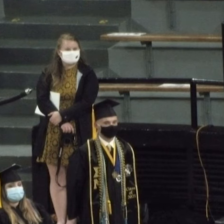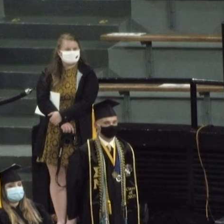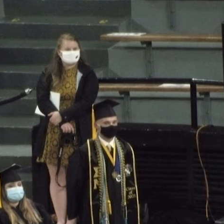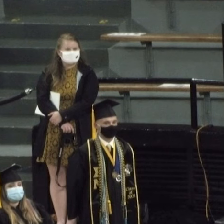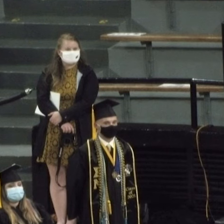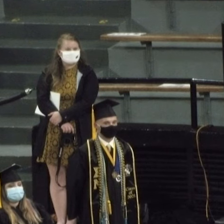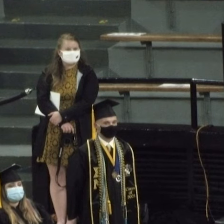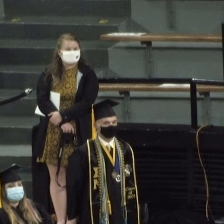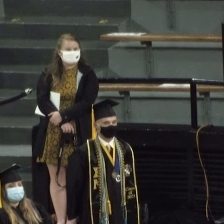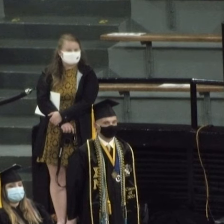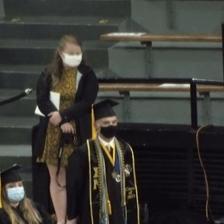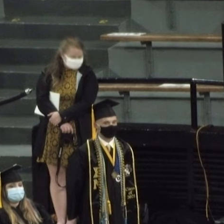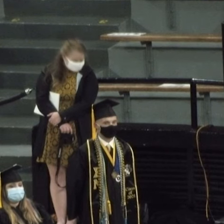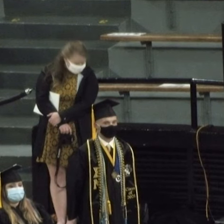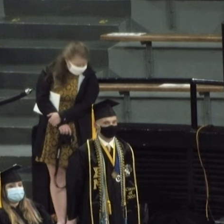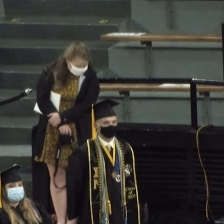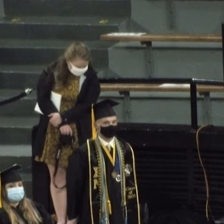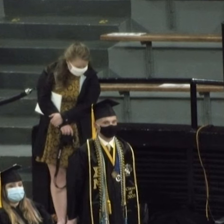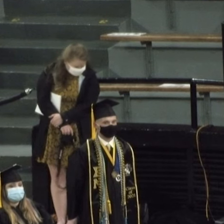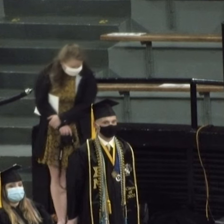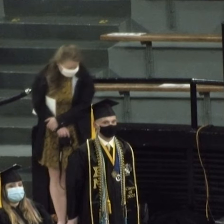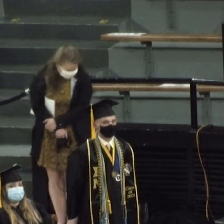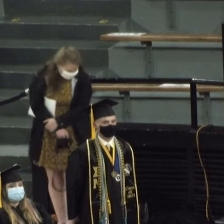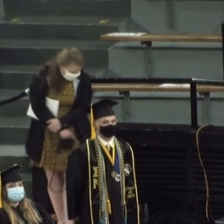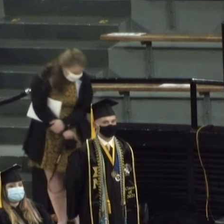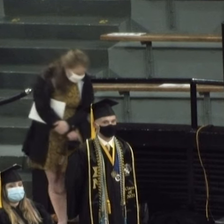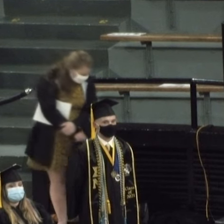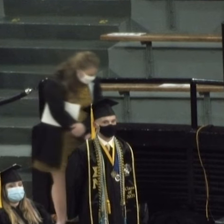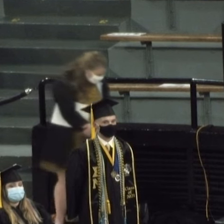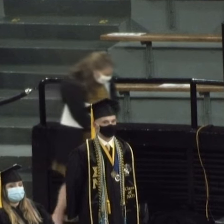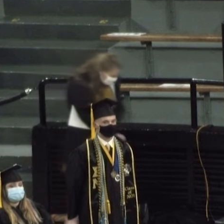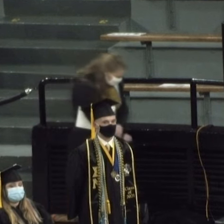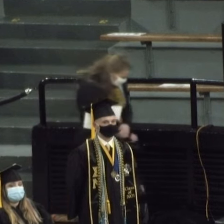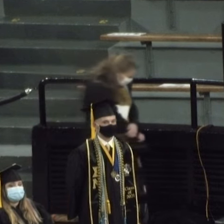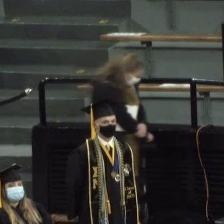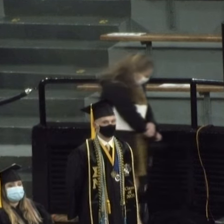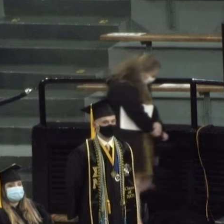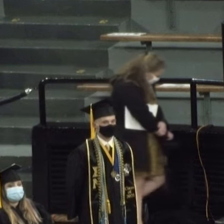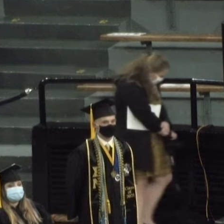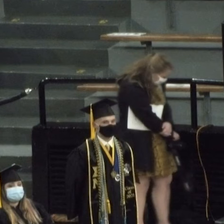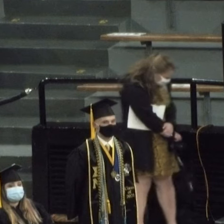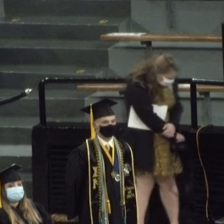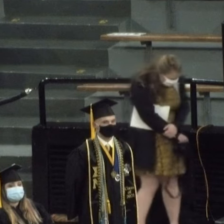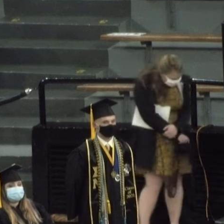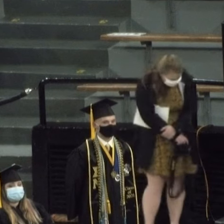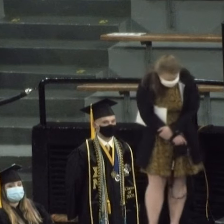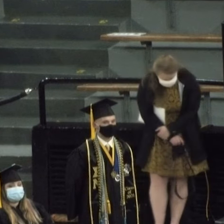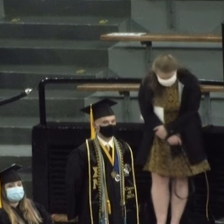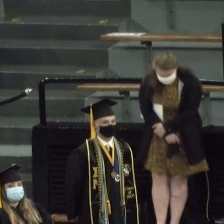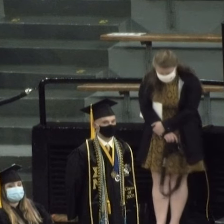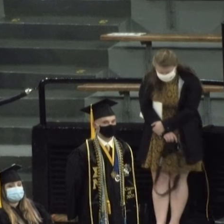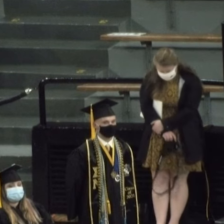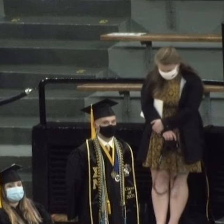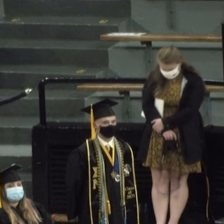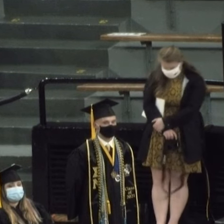Landry, a psychology major from Pachuta, Mississippi, represents the highest standards of both the Honors College